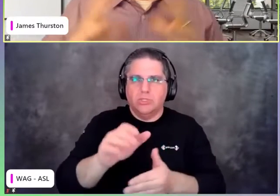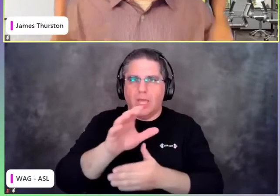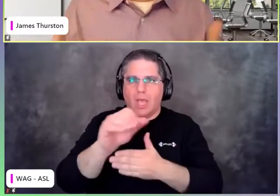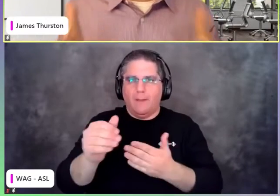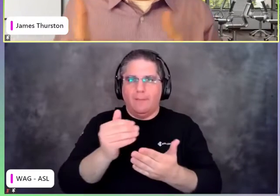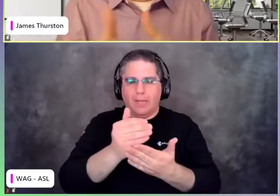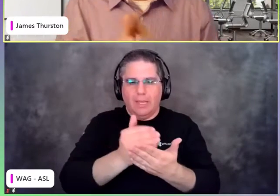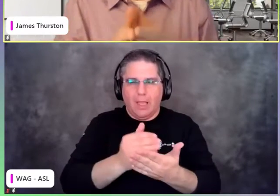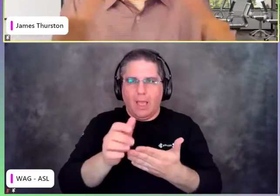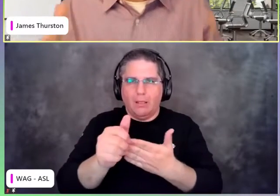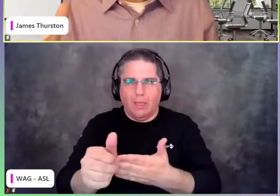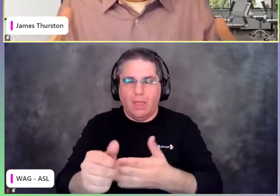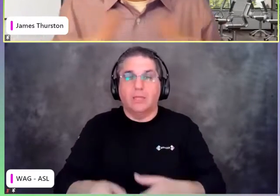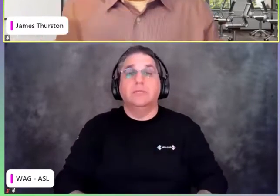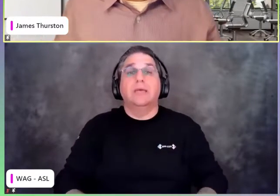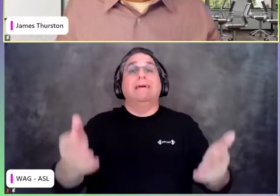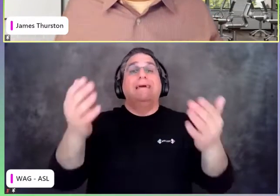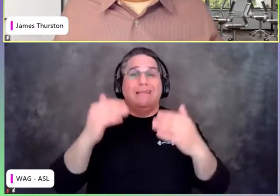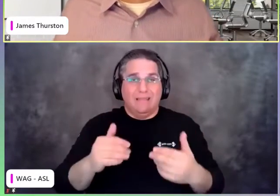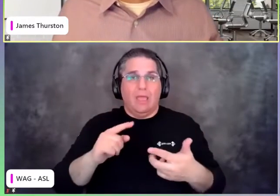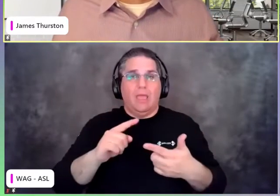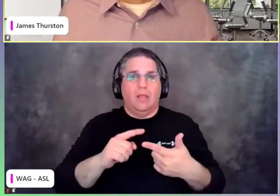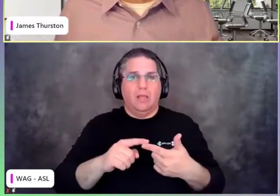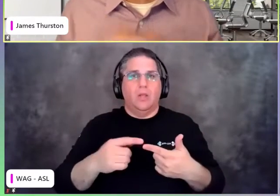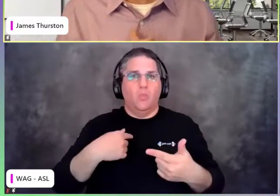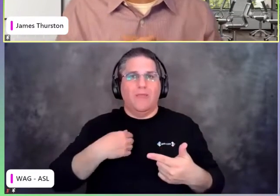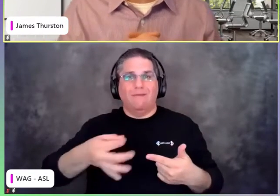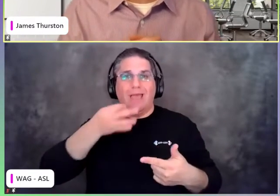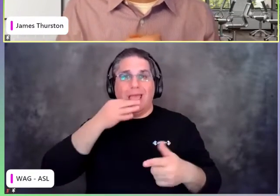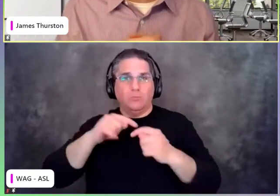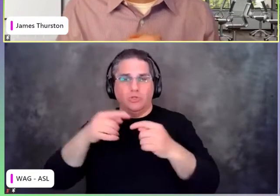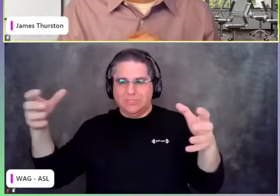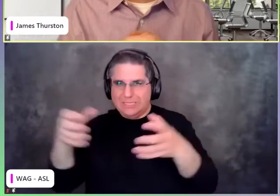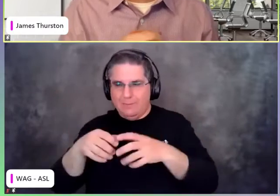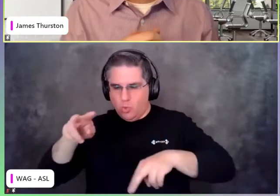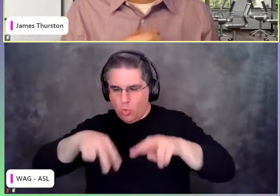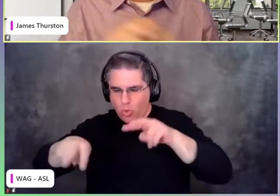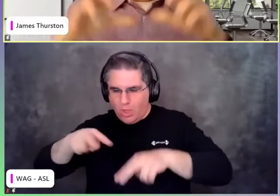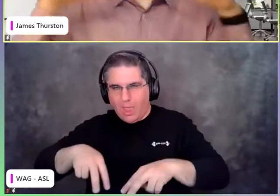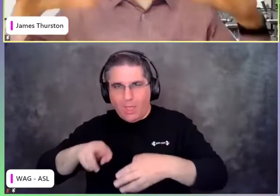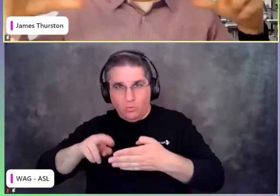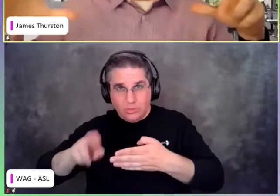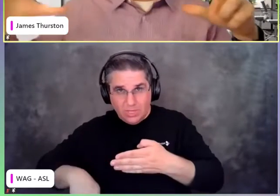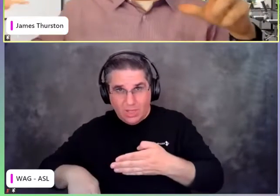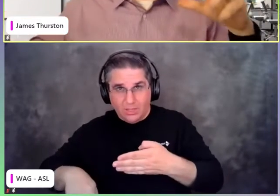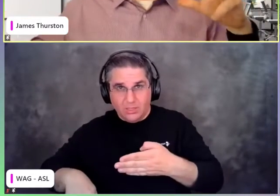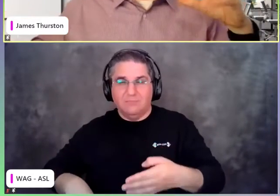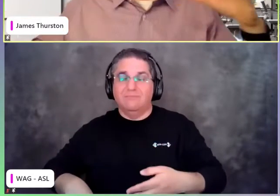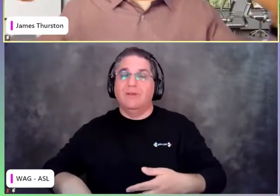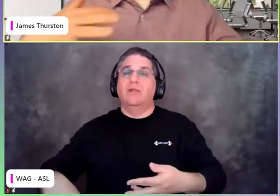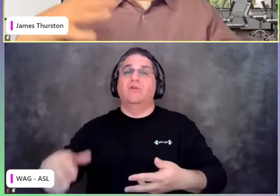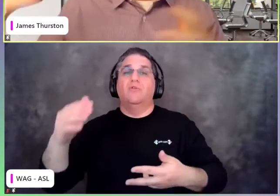or the company I'm one of their policies, or one of their policies, one of their guides, then we put together